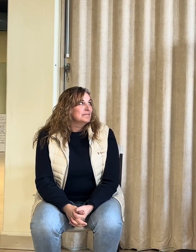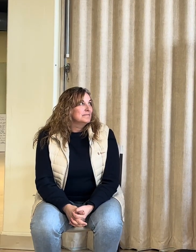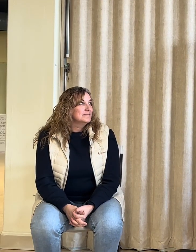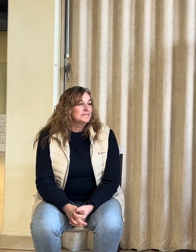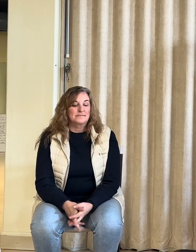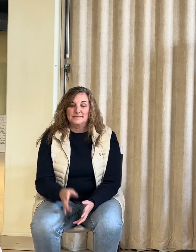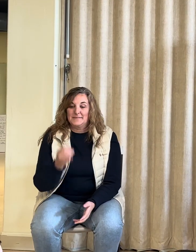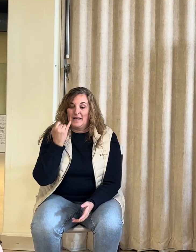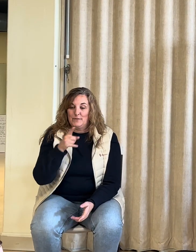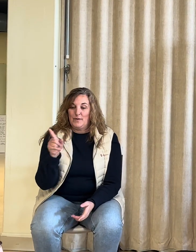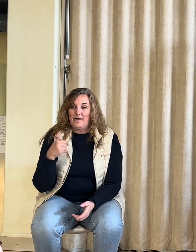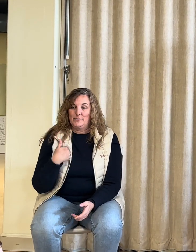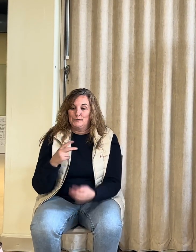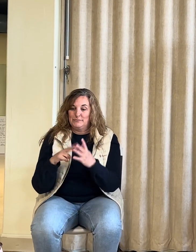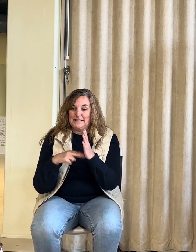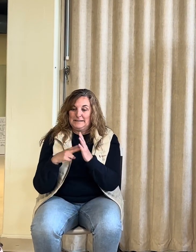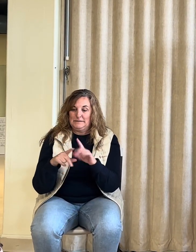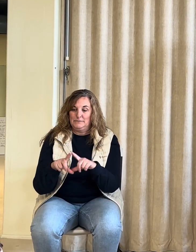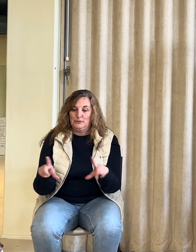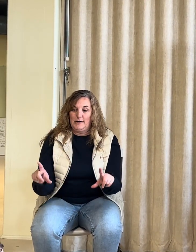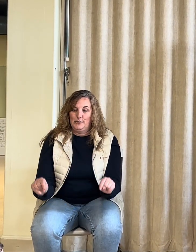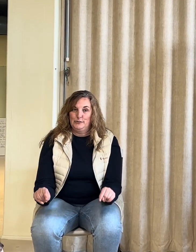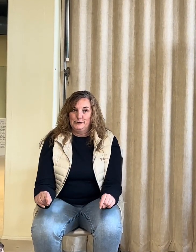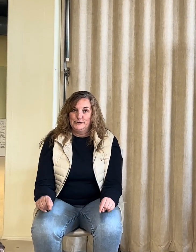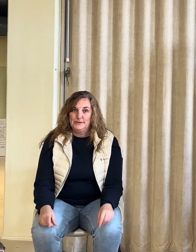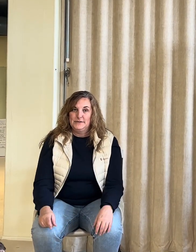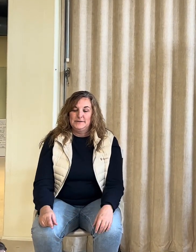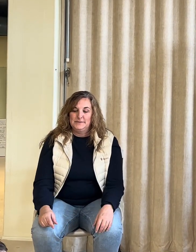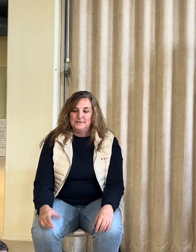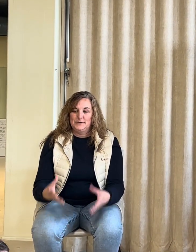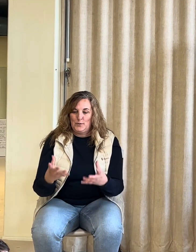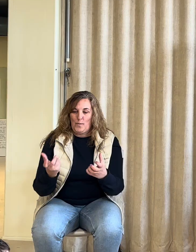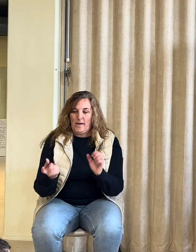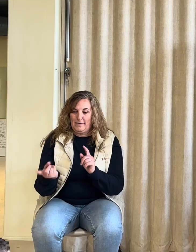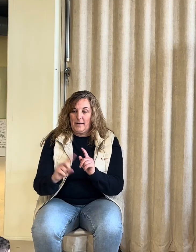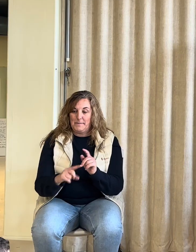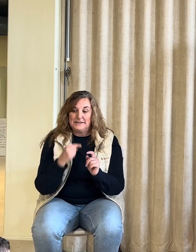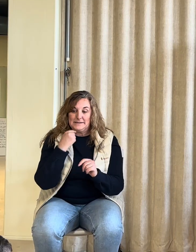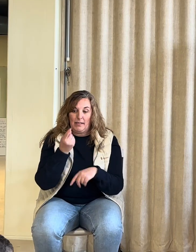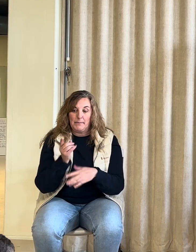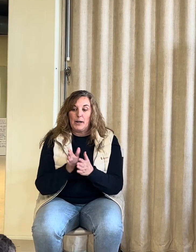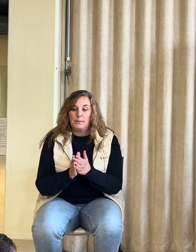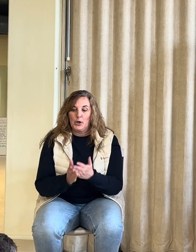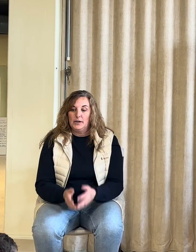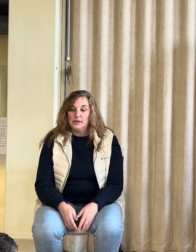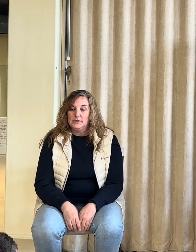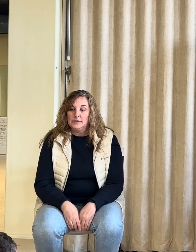If you have reading trackers and you want to come and tell us about your books from this